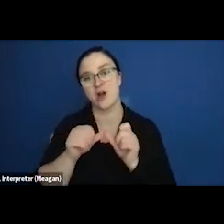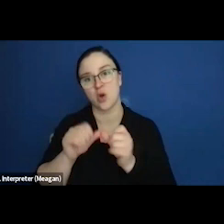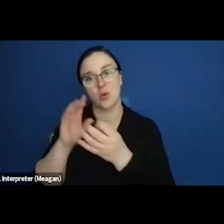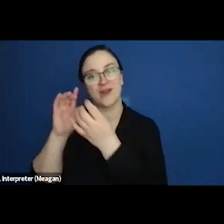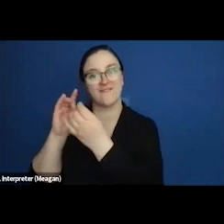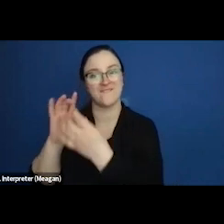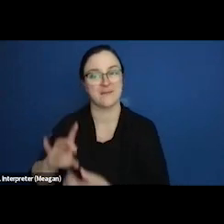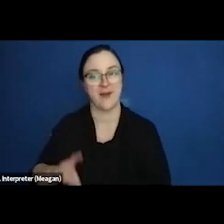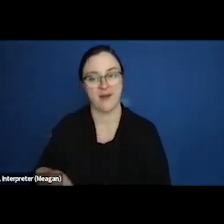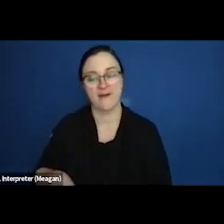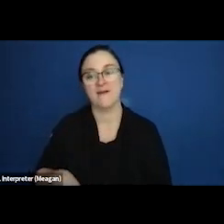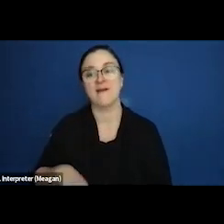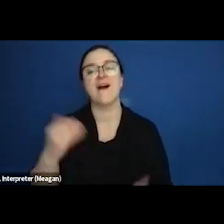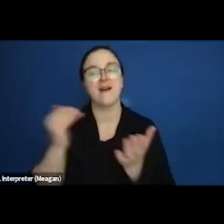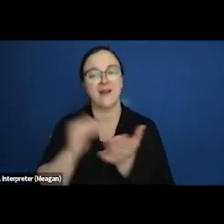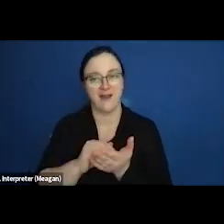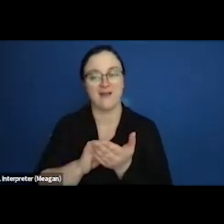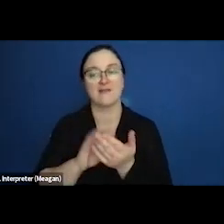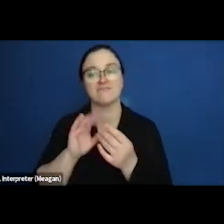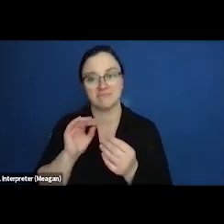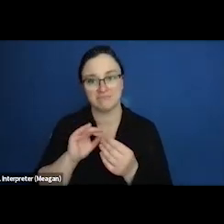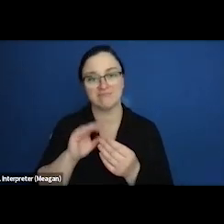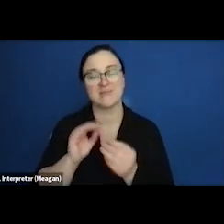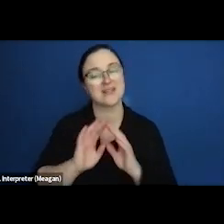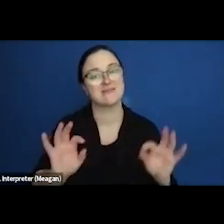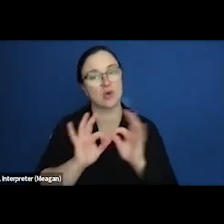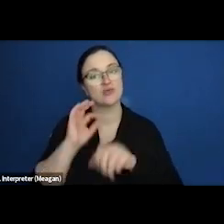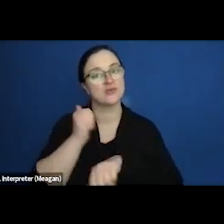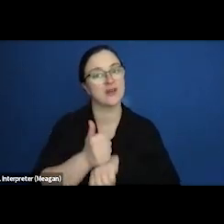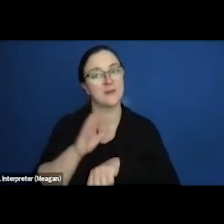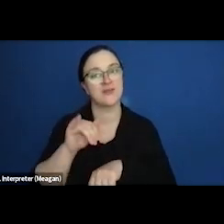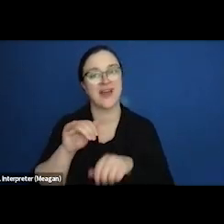Again, as we stated, it's important to establish a continuous feedback loop